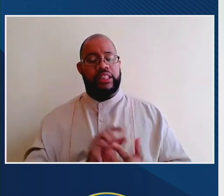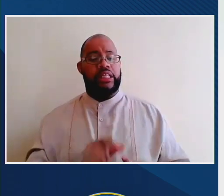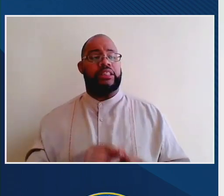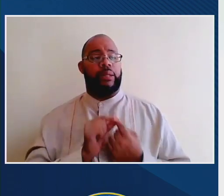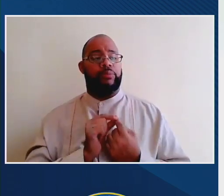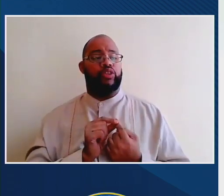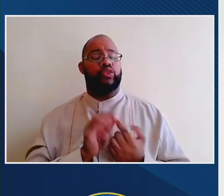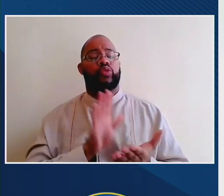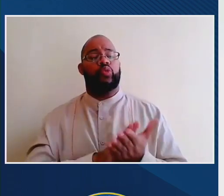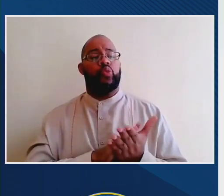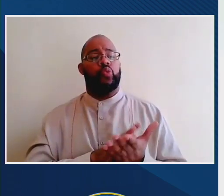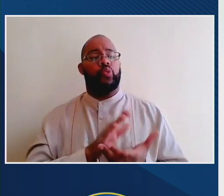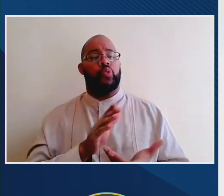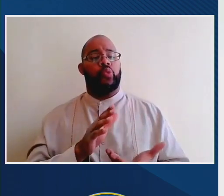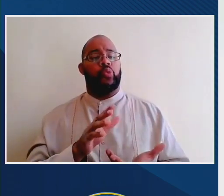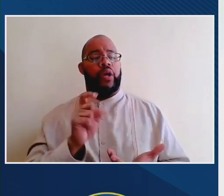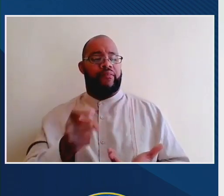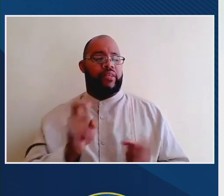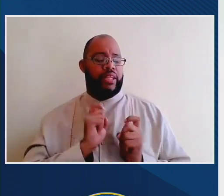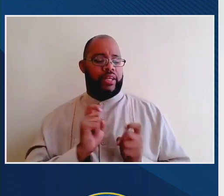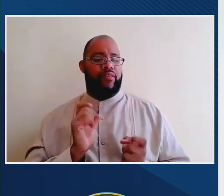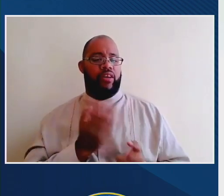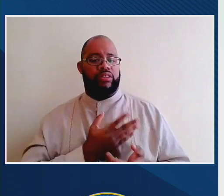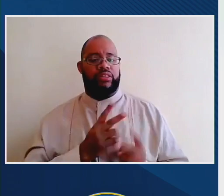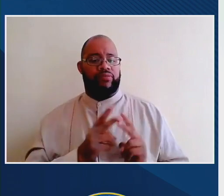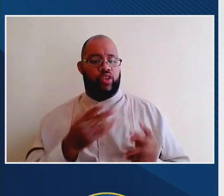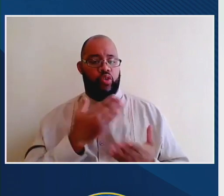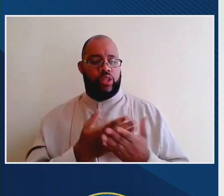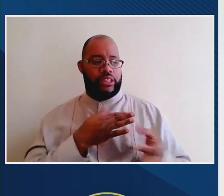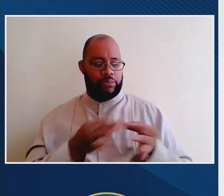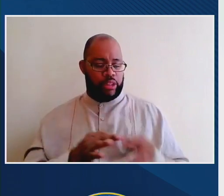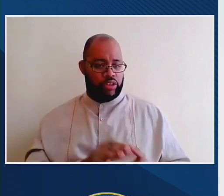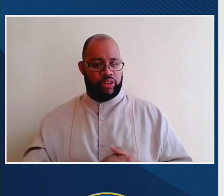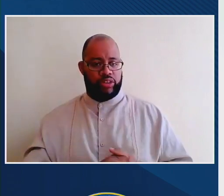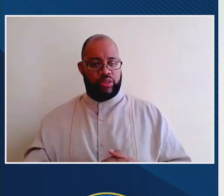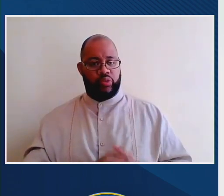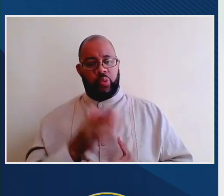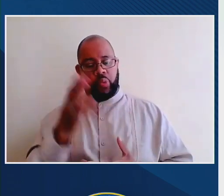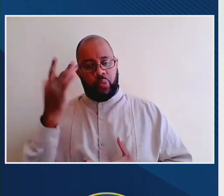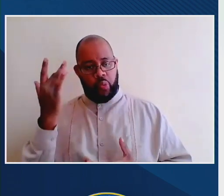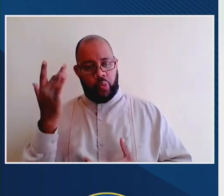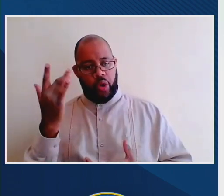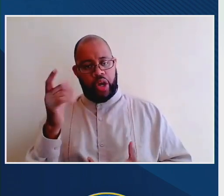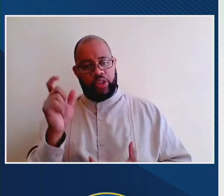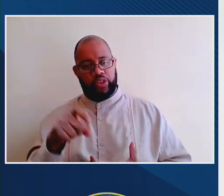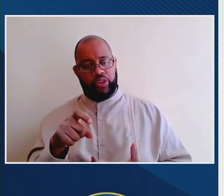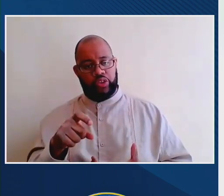to give us a very, very good explanation as to why they should be given granted